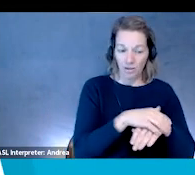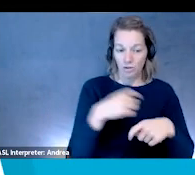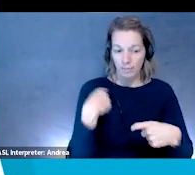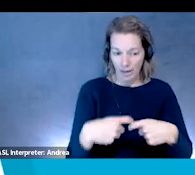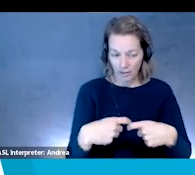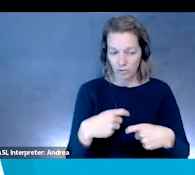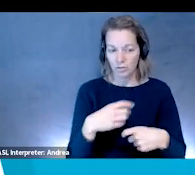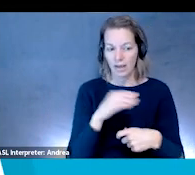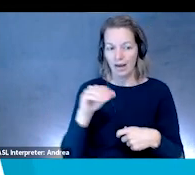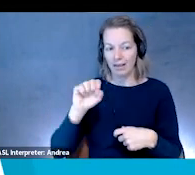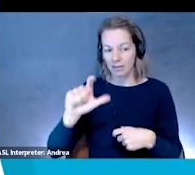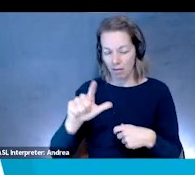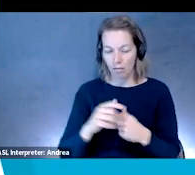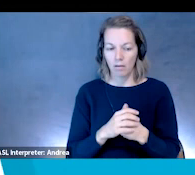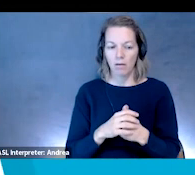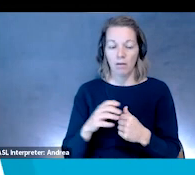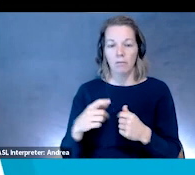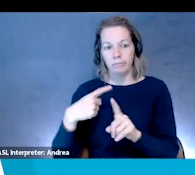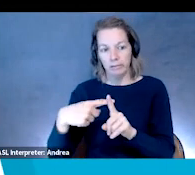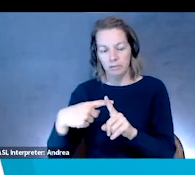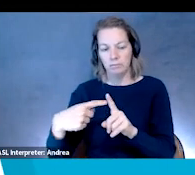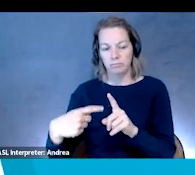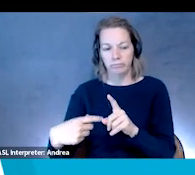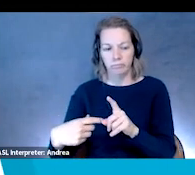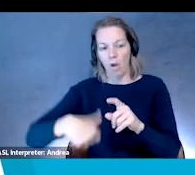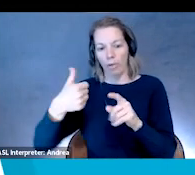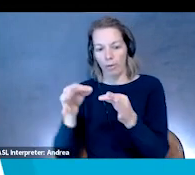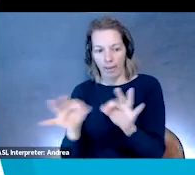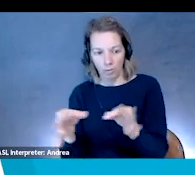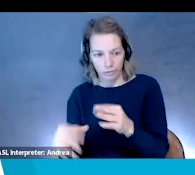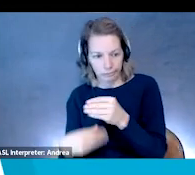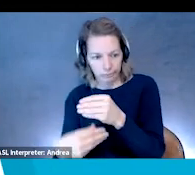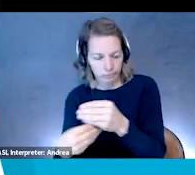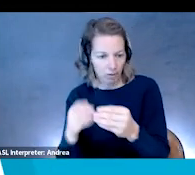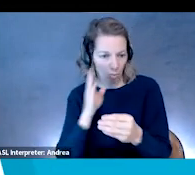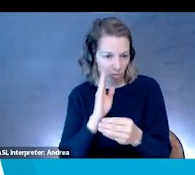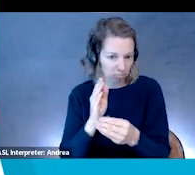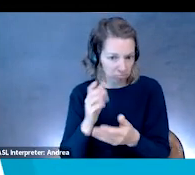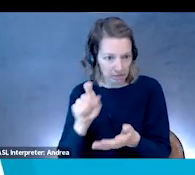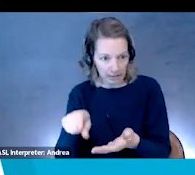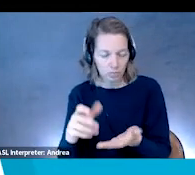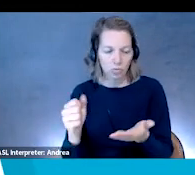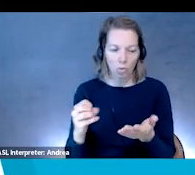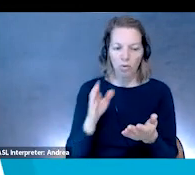DEVELOPING THE RESOURCES RIGHT NOW AND GOING TO MAKE SURE THOSE ARE AVAILABLE IN ENGLISH, SPANISH AND A